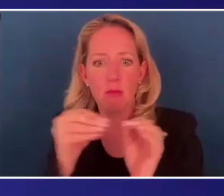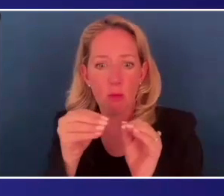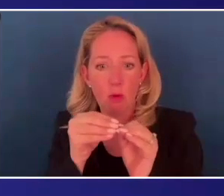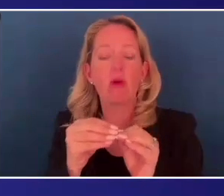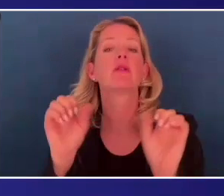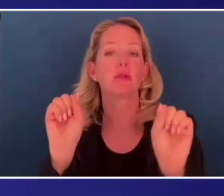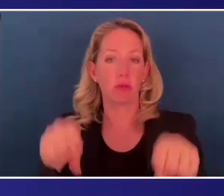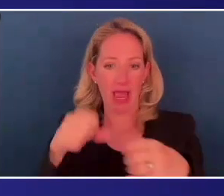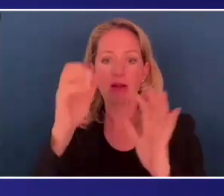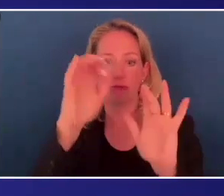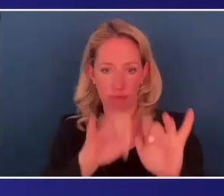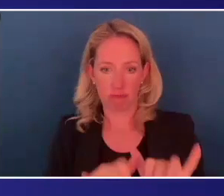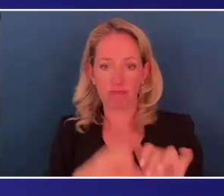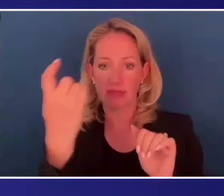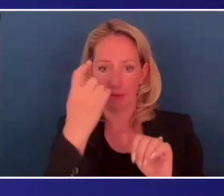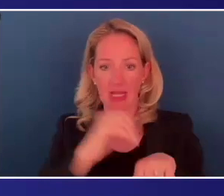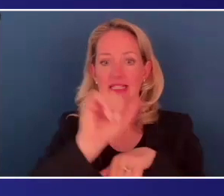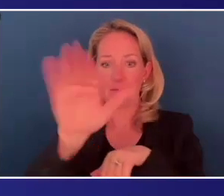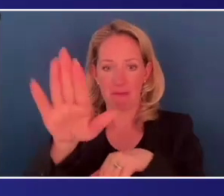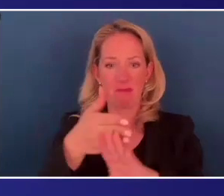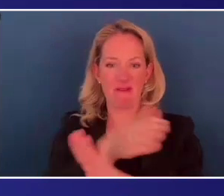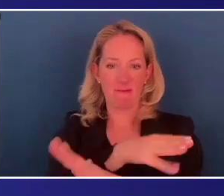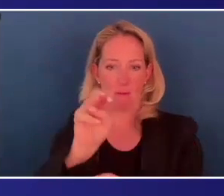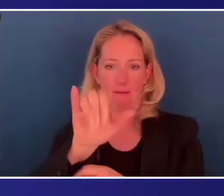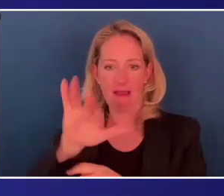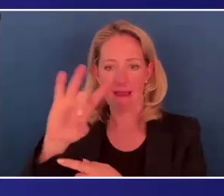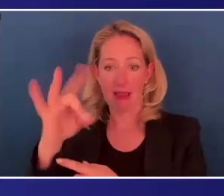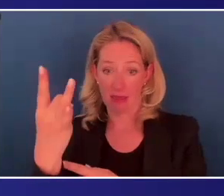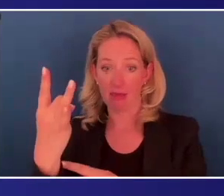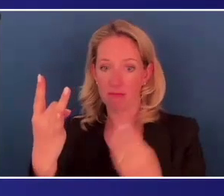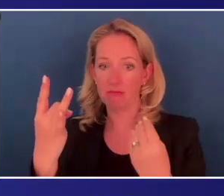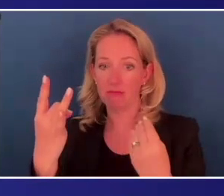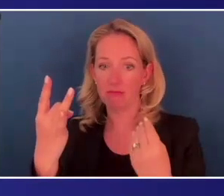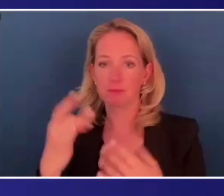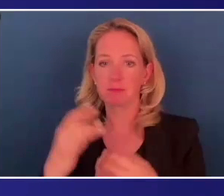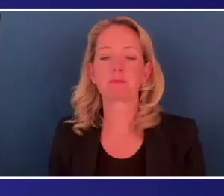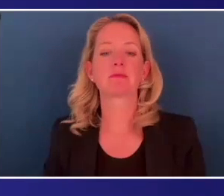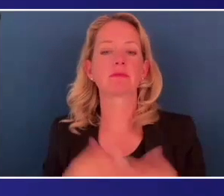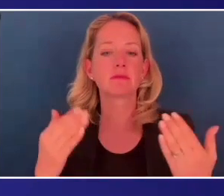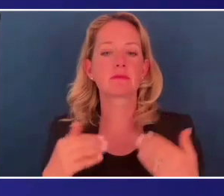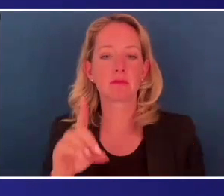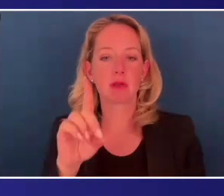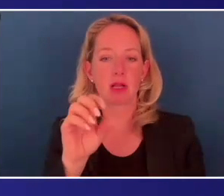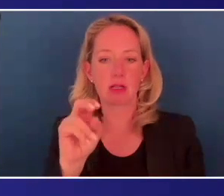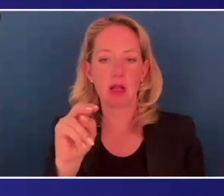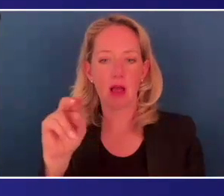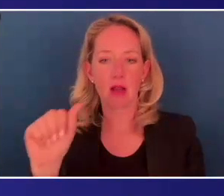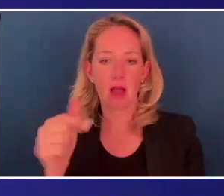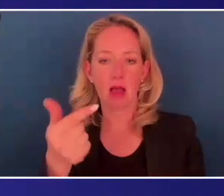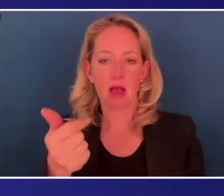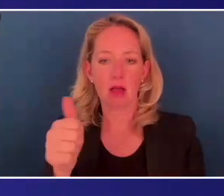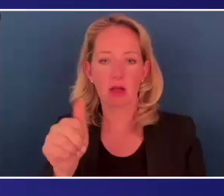Donna Grenett.